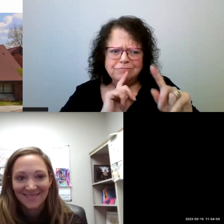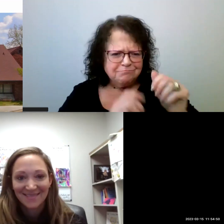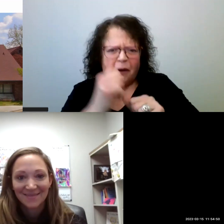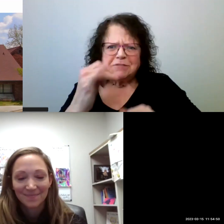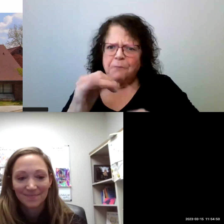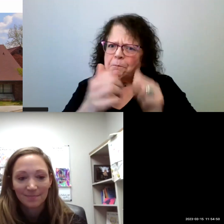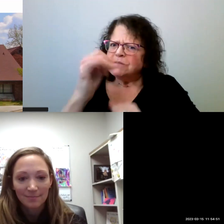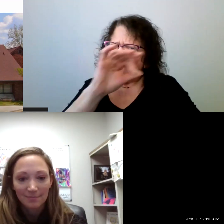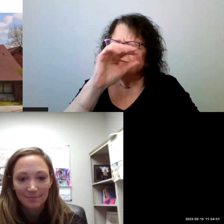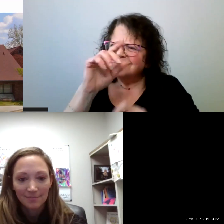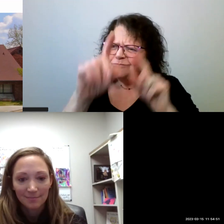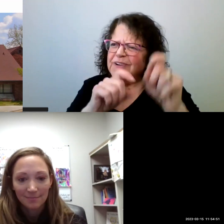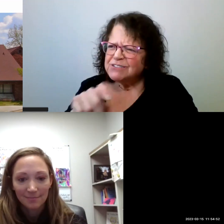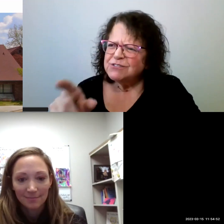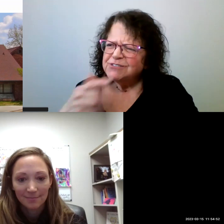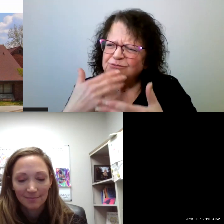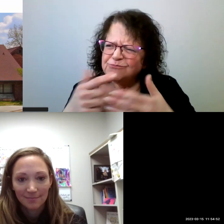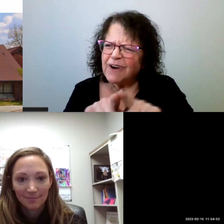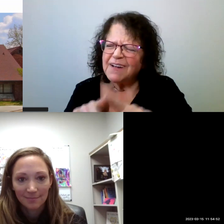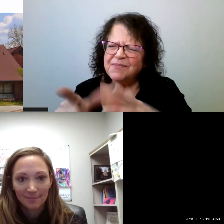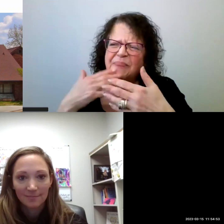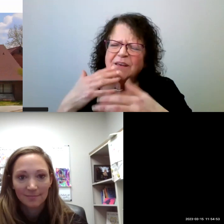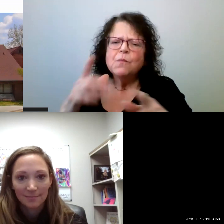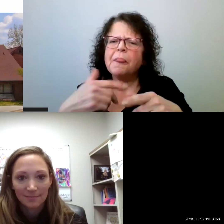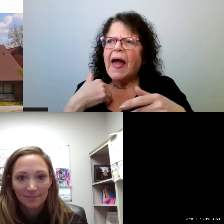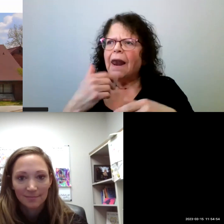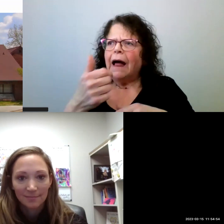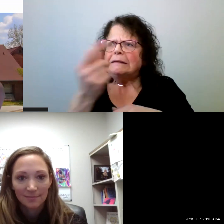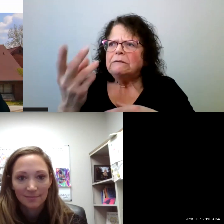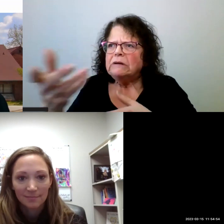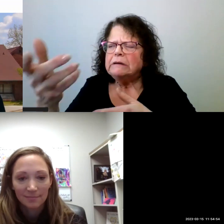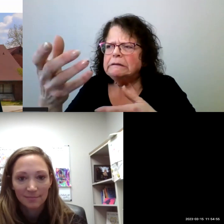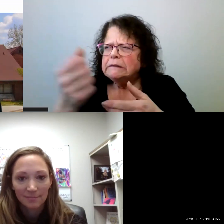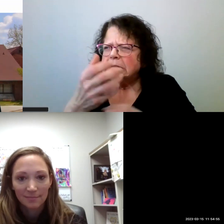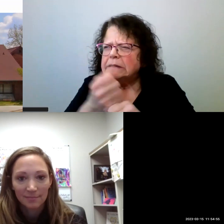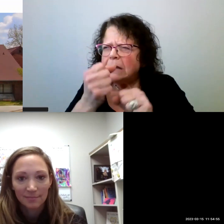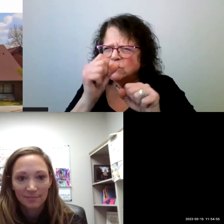we had a couple. Come in. Let me go ahead and see if you have a quick response. Here's